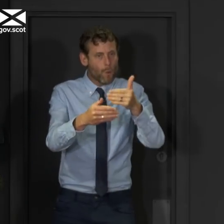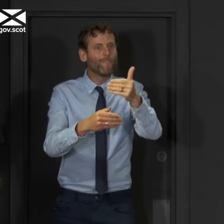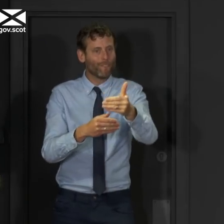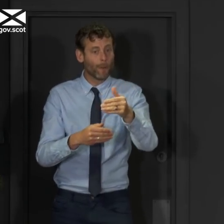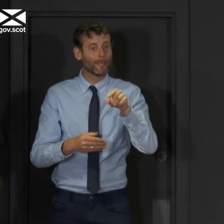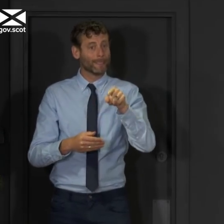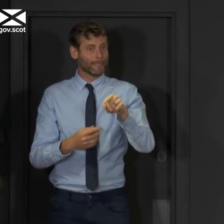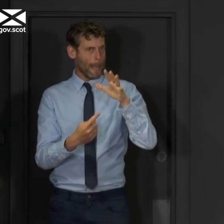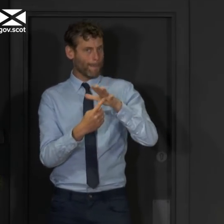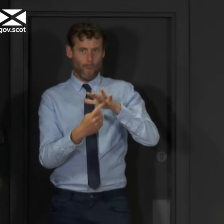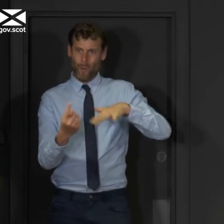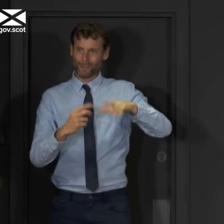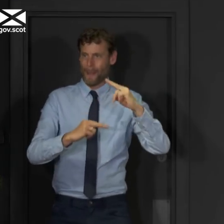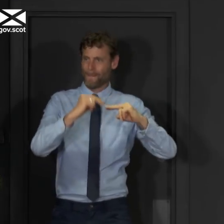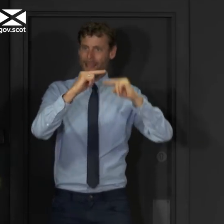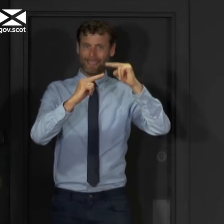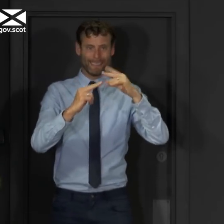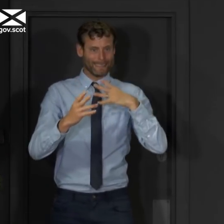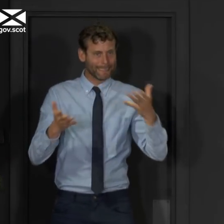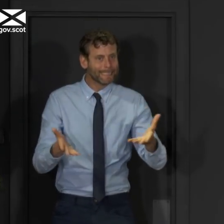to work. I can also confirm today that we are extending